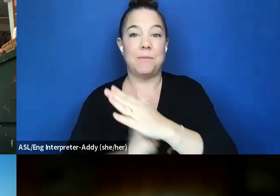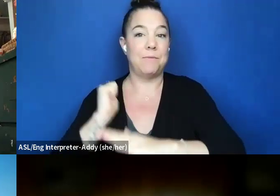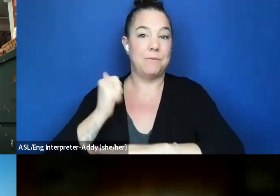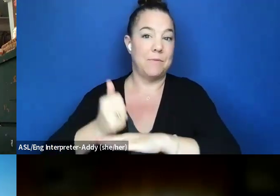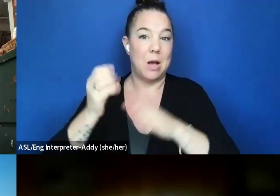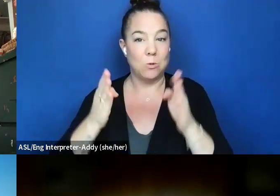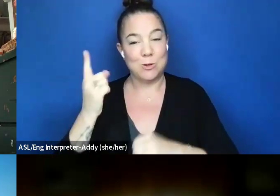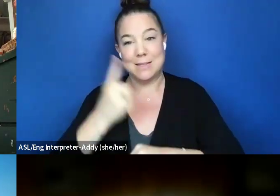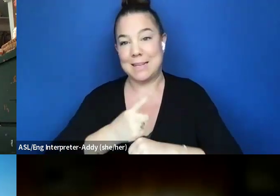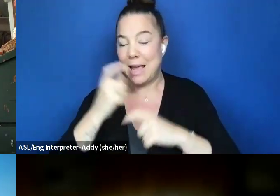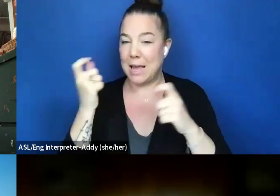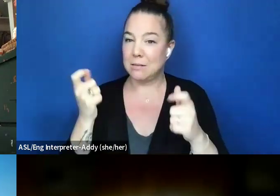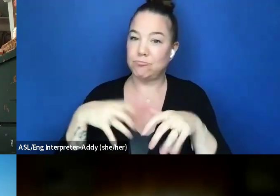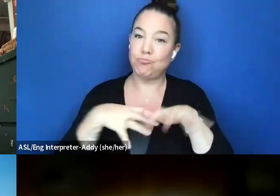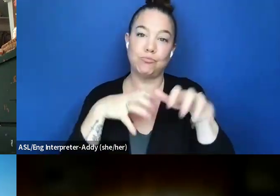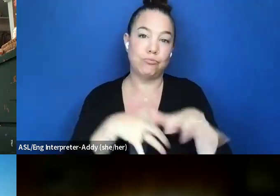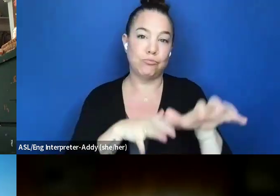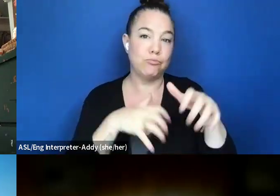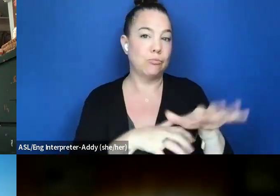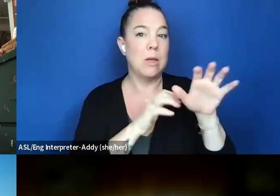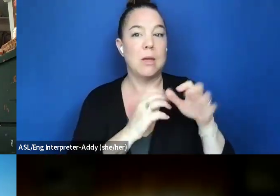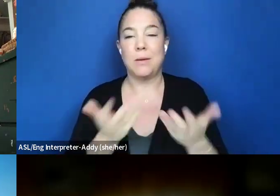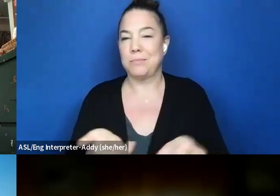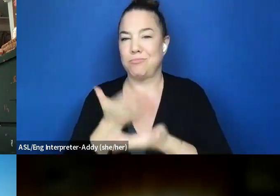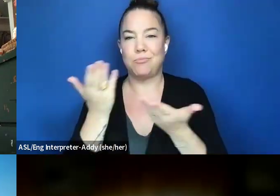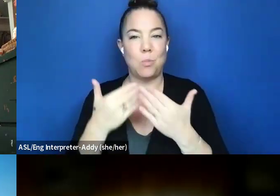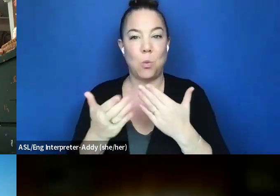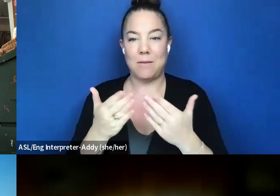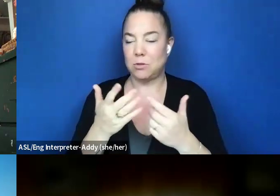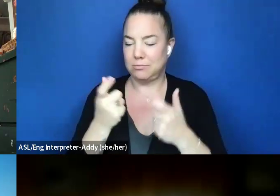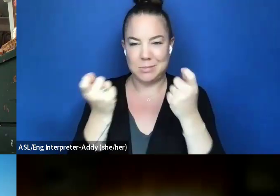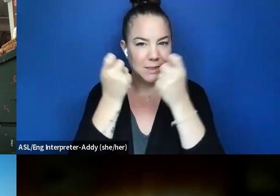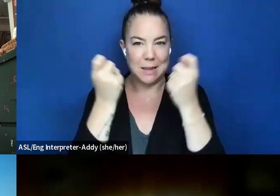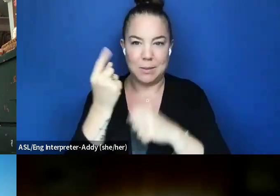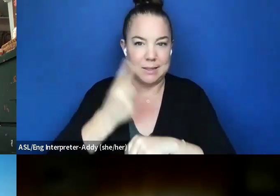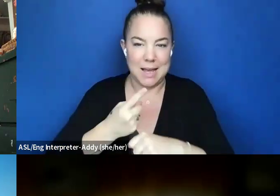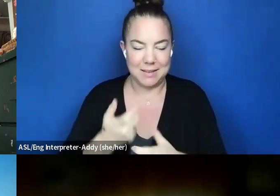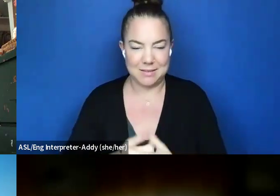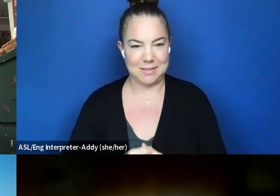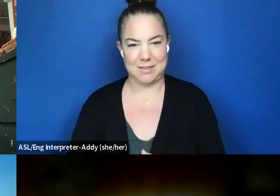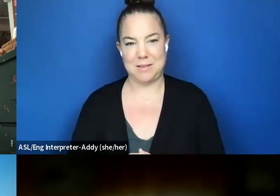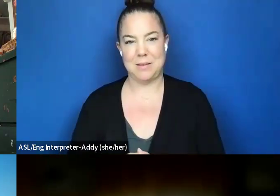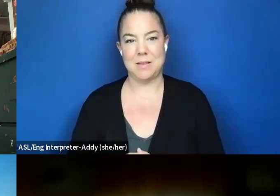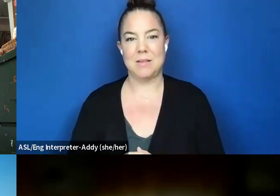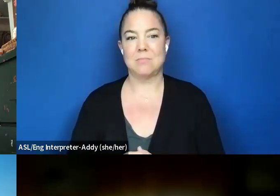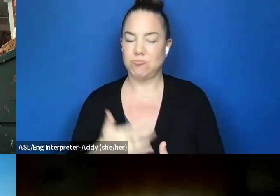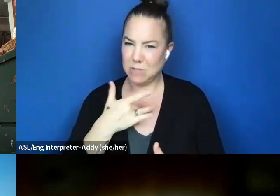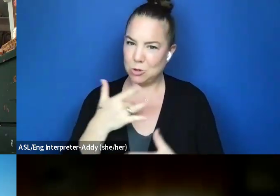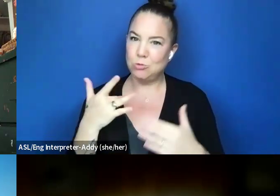Brooke Wilson (she/her): yeah Brooke Wilson (she/her): pick a whatever they celebrate. There's some kind of gathering in most towns.